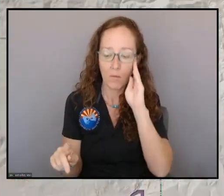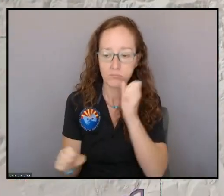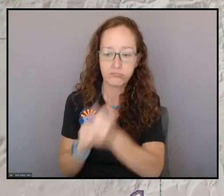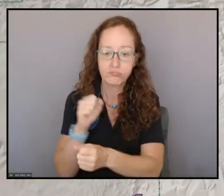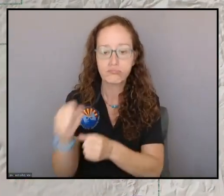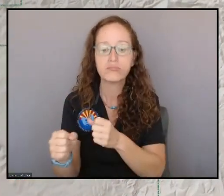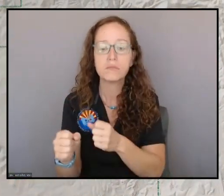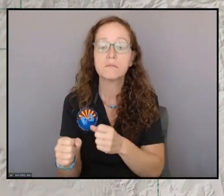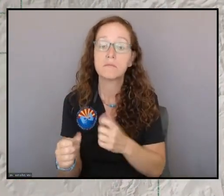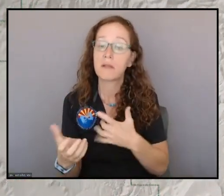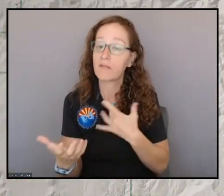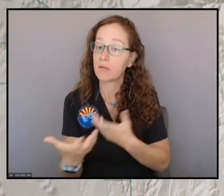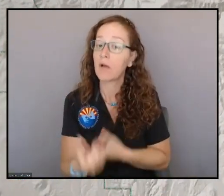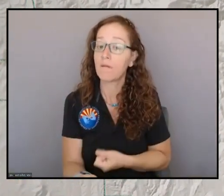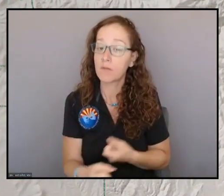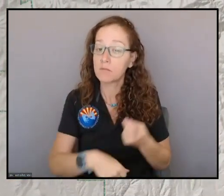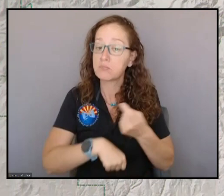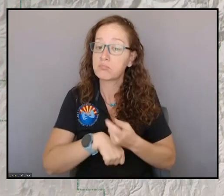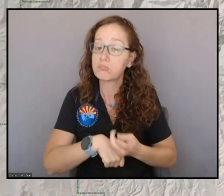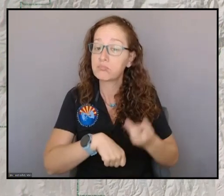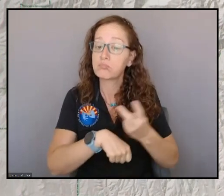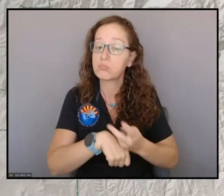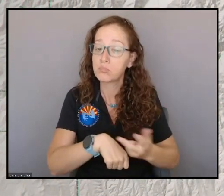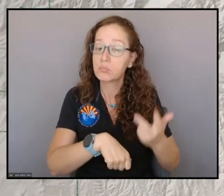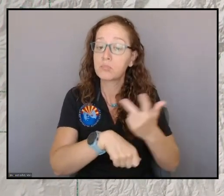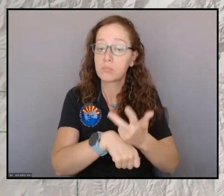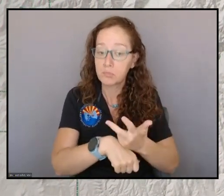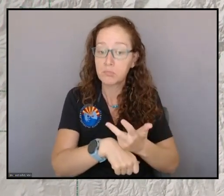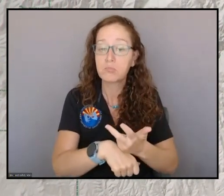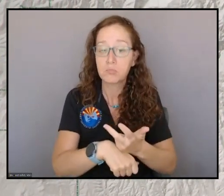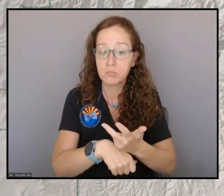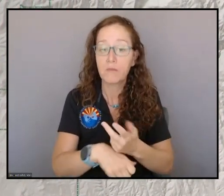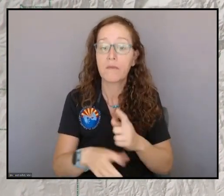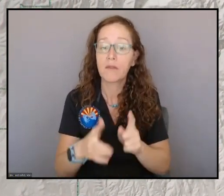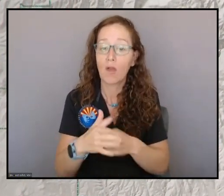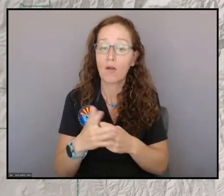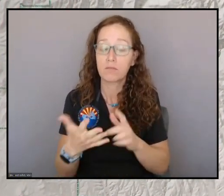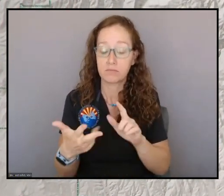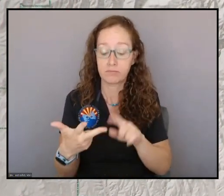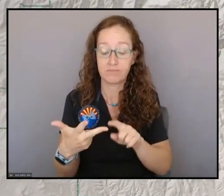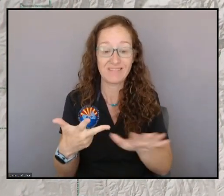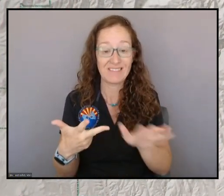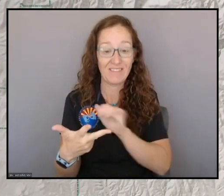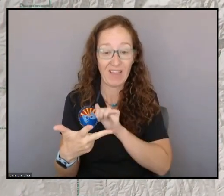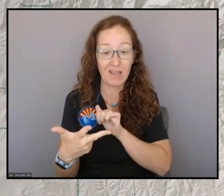some of these evacuation plans that are in the 'Go' probably